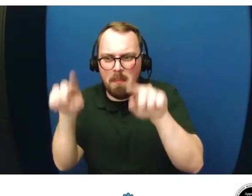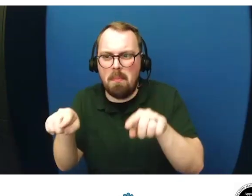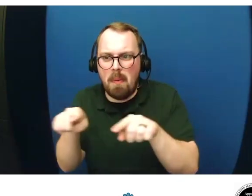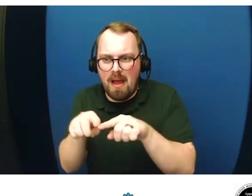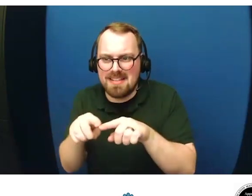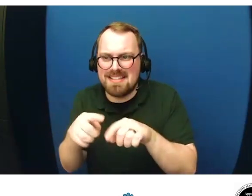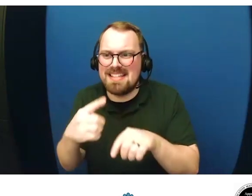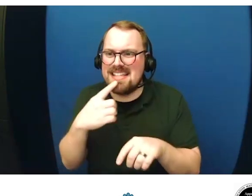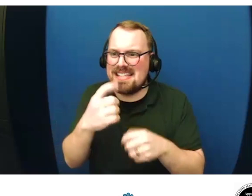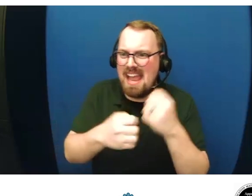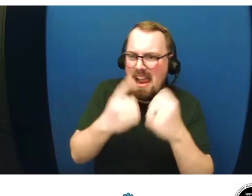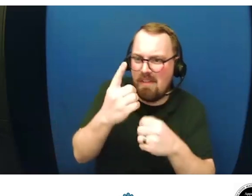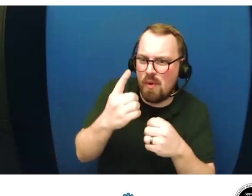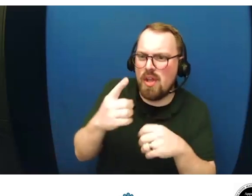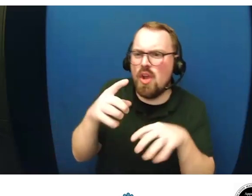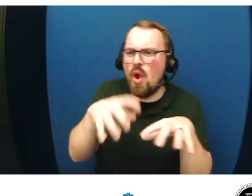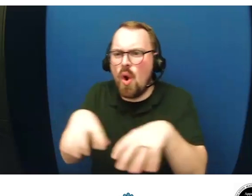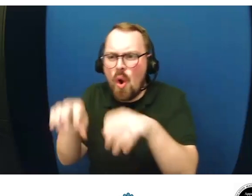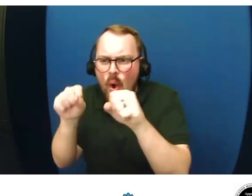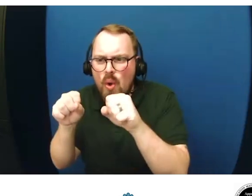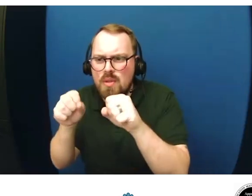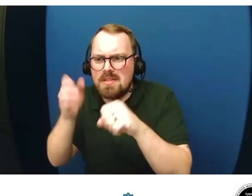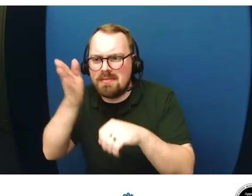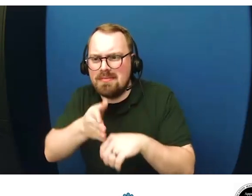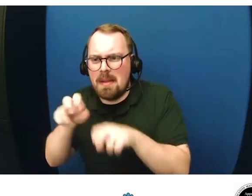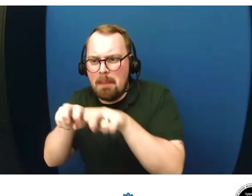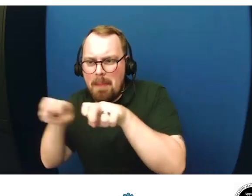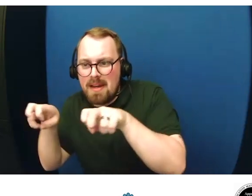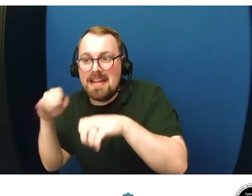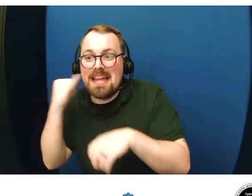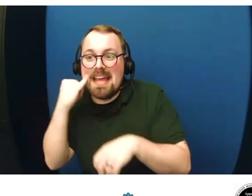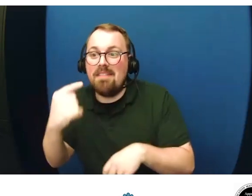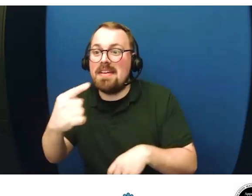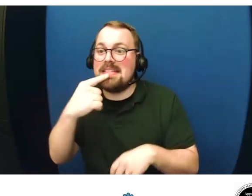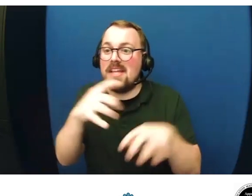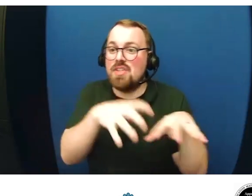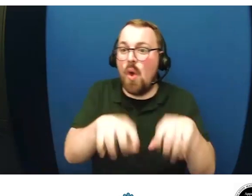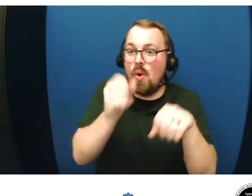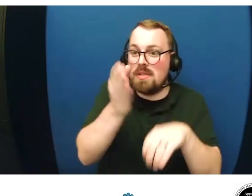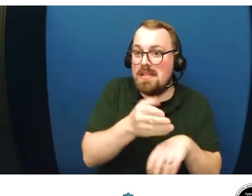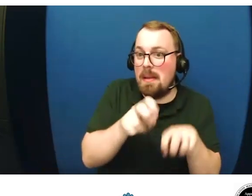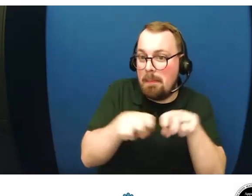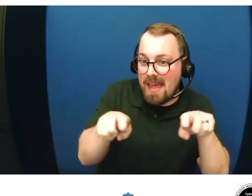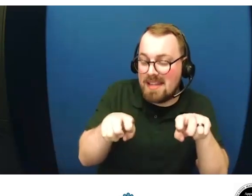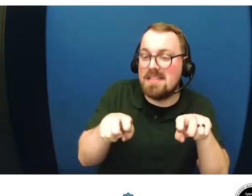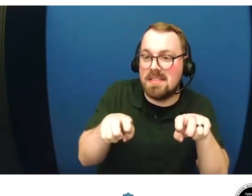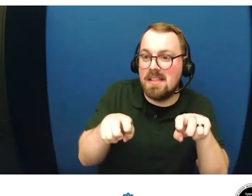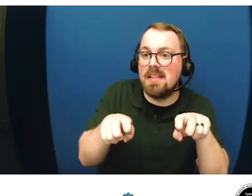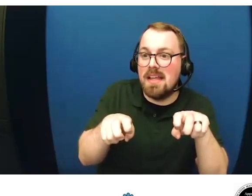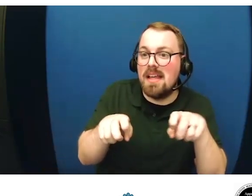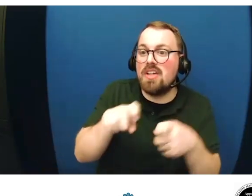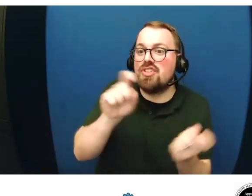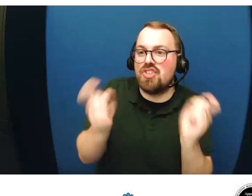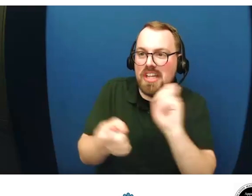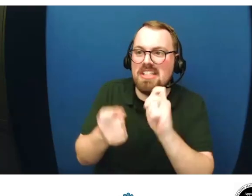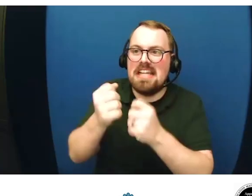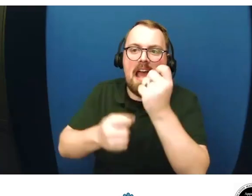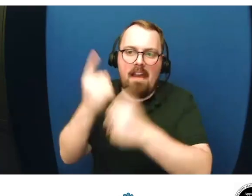that either says "Everyone" or "Hosts and Panelists". If yours says "Host and Panelists", click it, and change it to "Everyone".